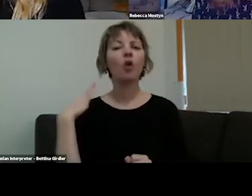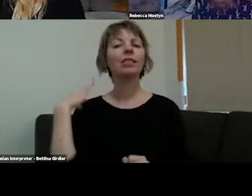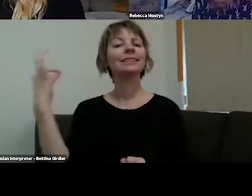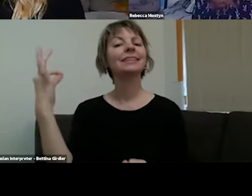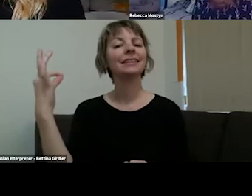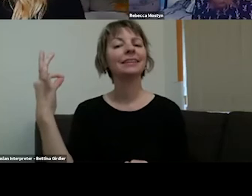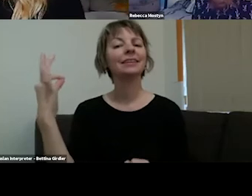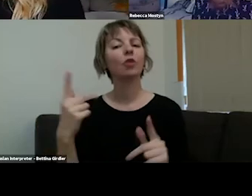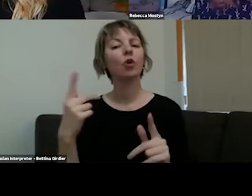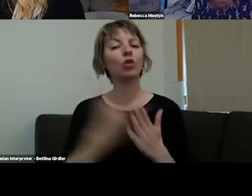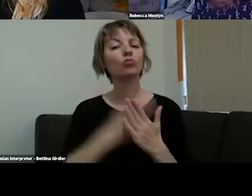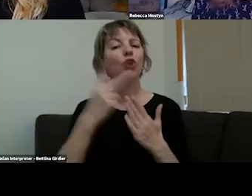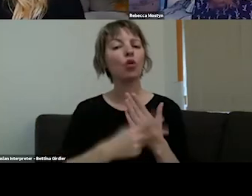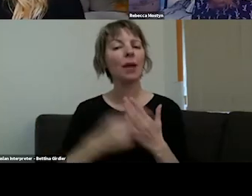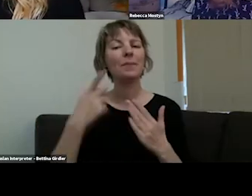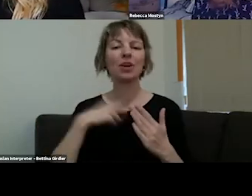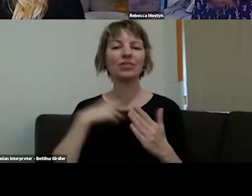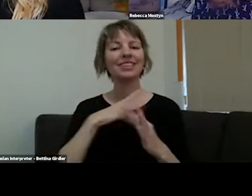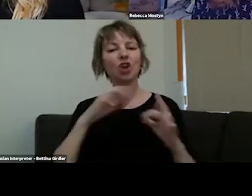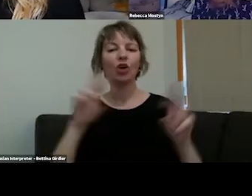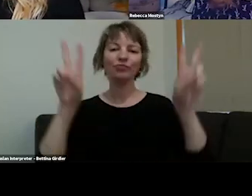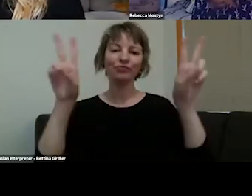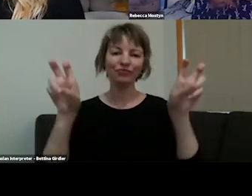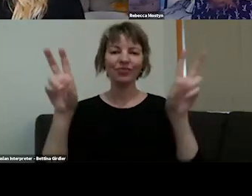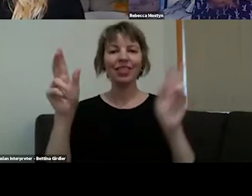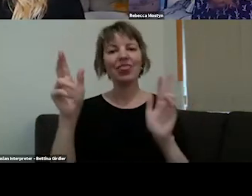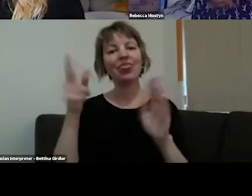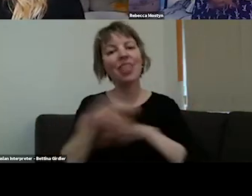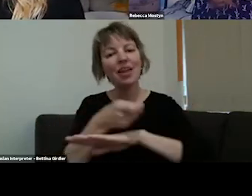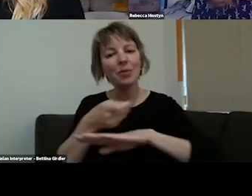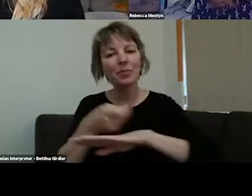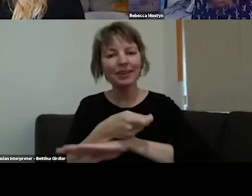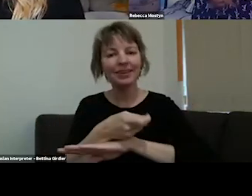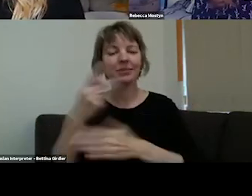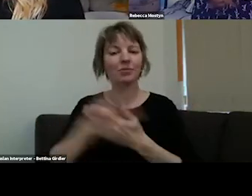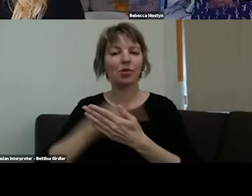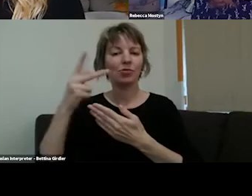because they're not going on a therapy, in inverted commas, a therapy program.